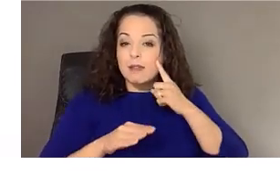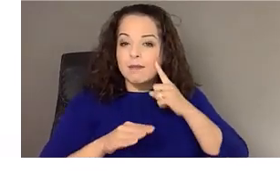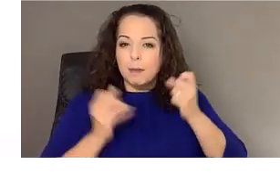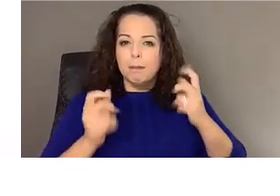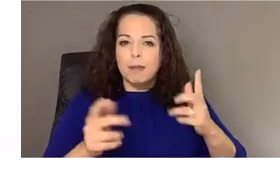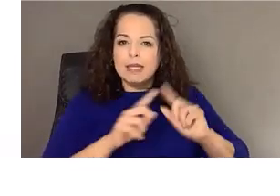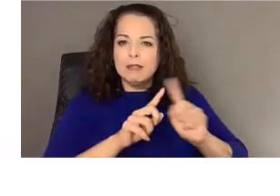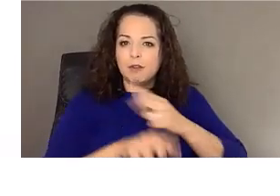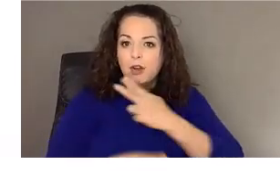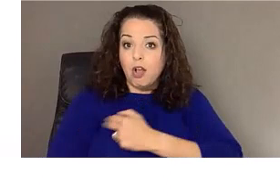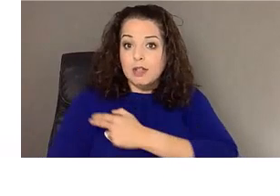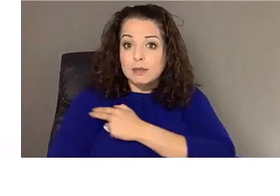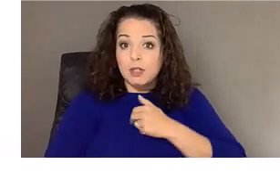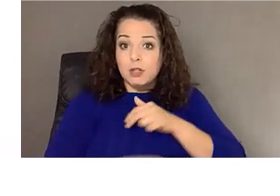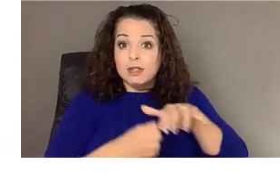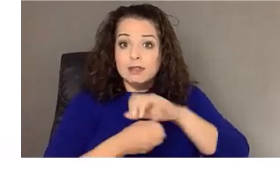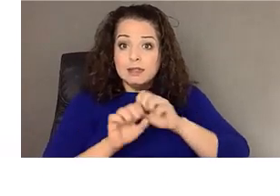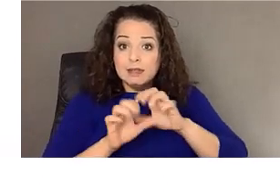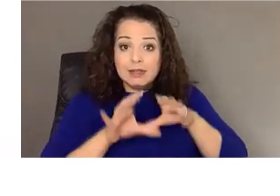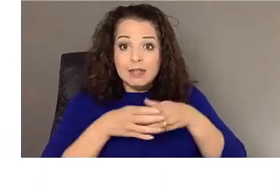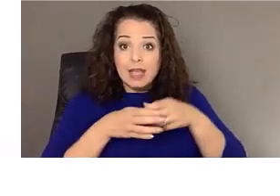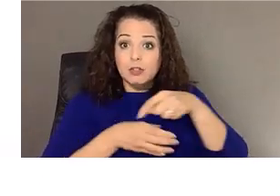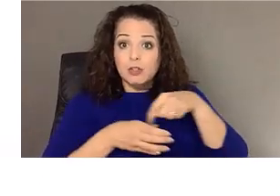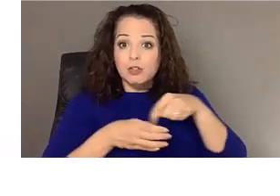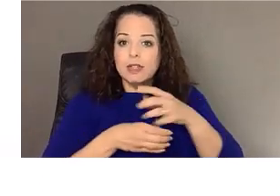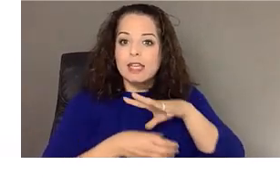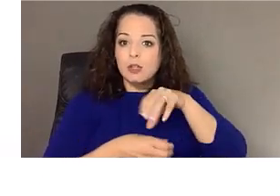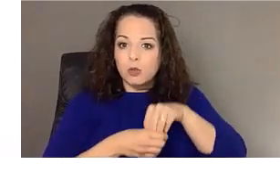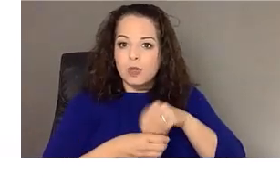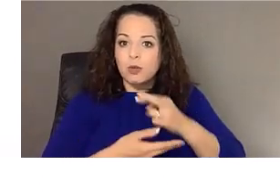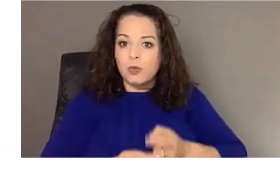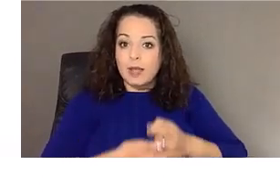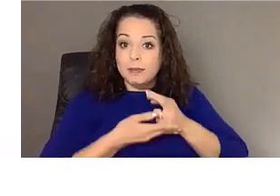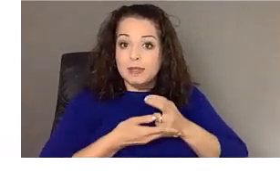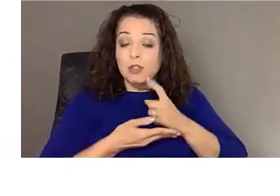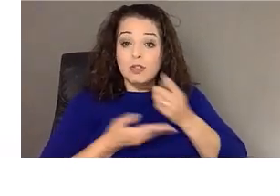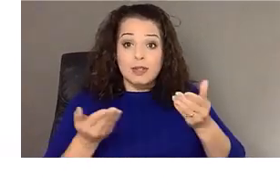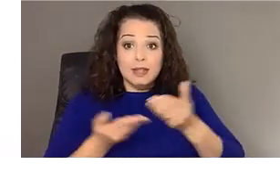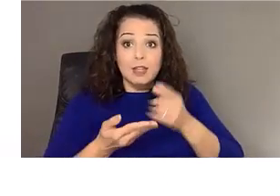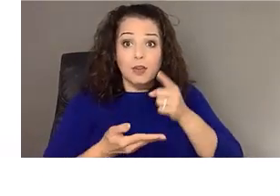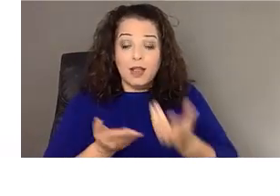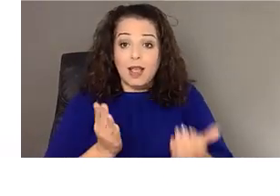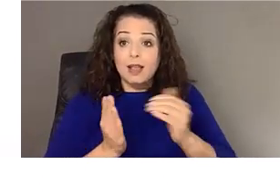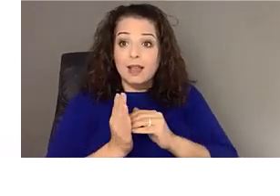including rehabilitation. And here, again, I ask you my second question.